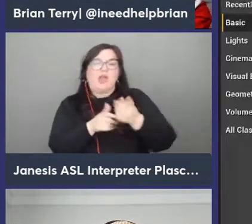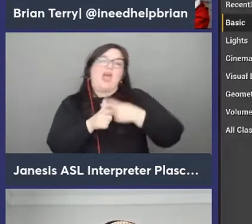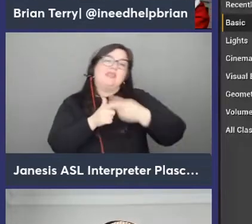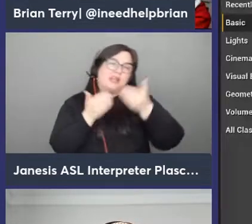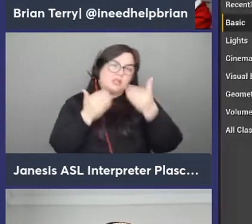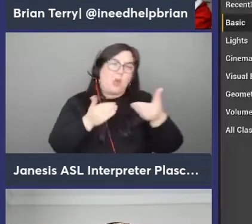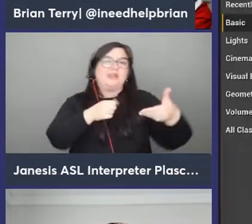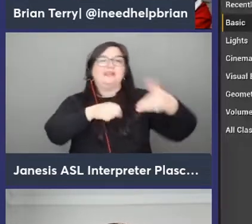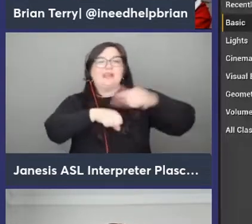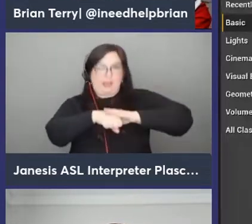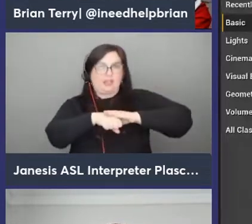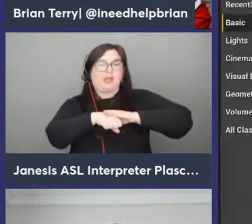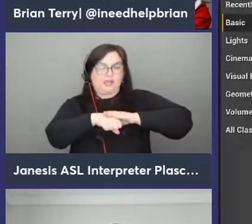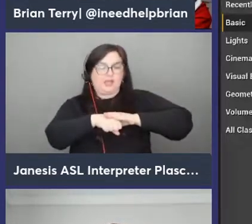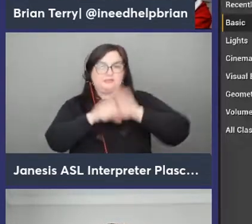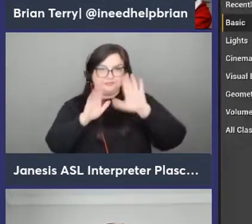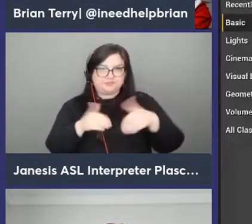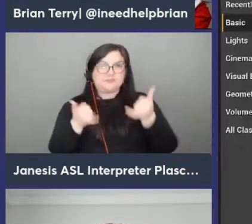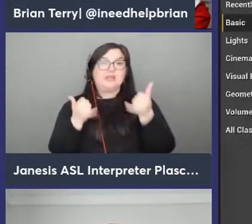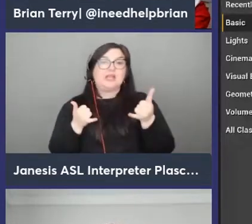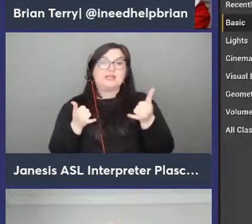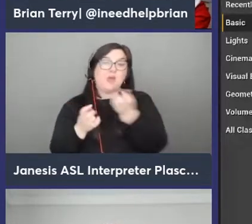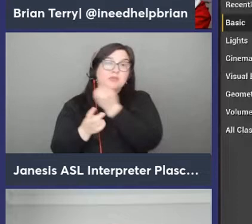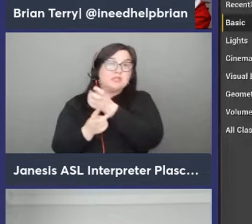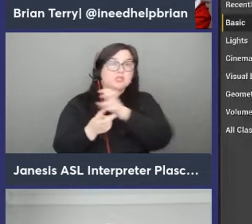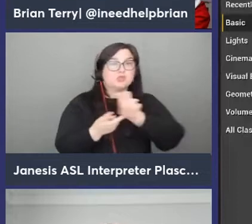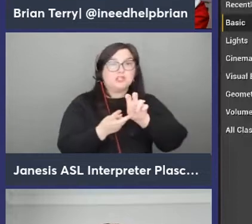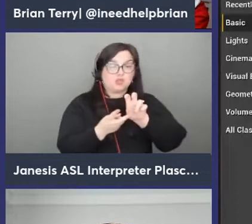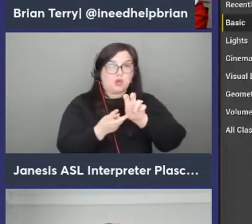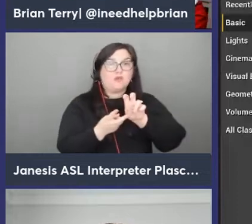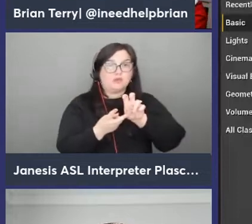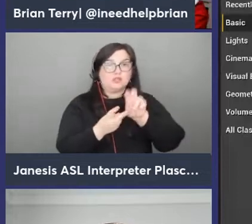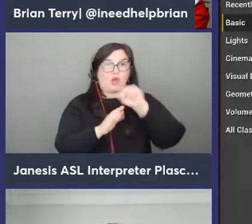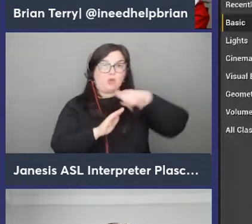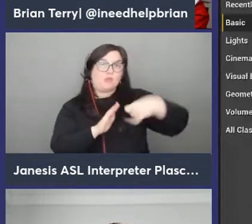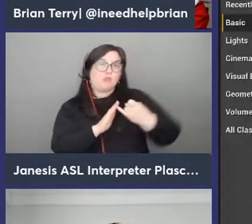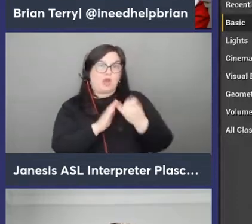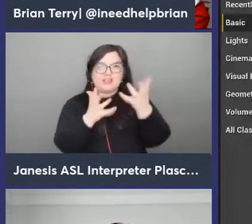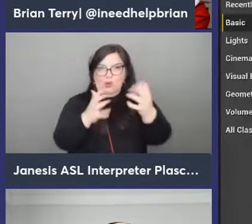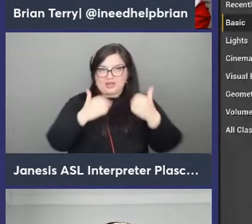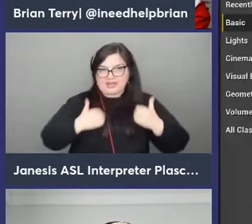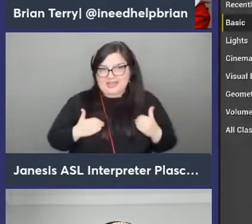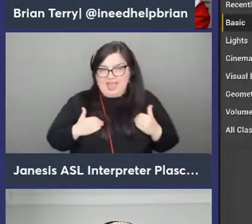So I'm gonna switch over to a project, which I already have the plugin installed in